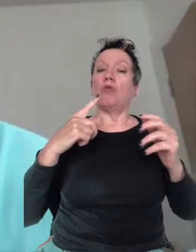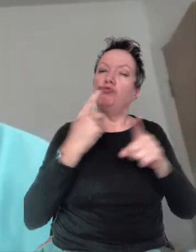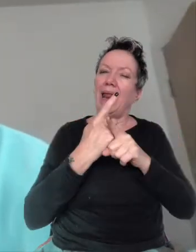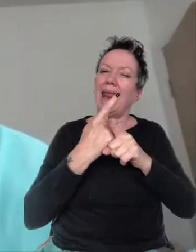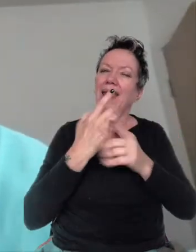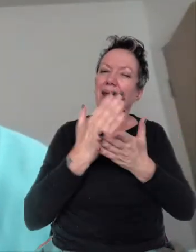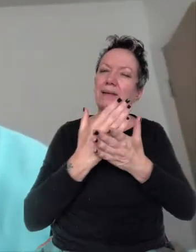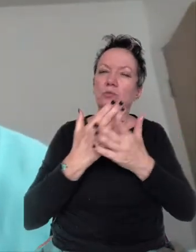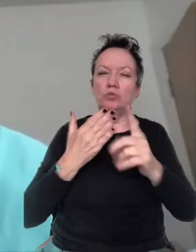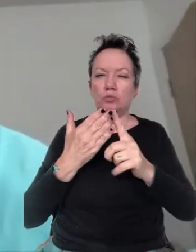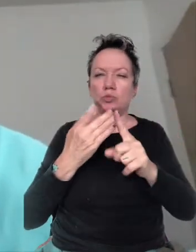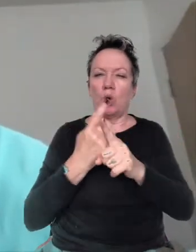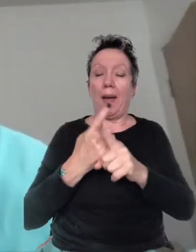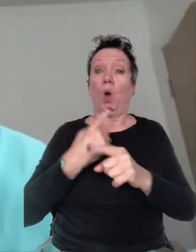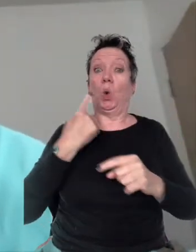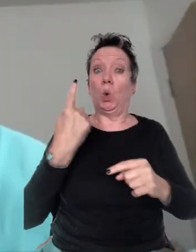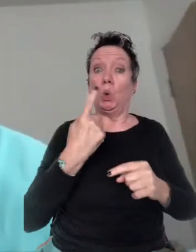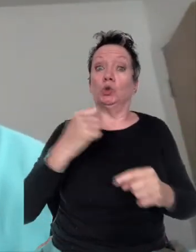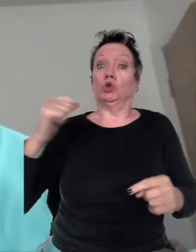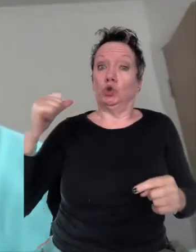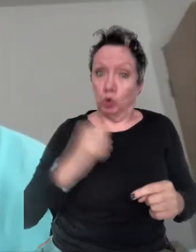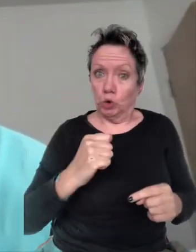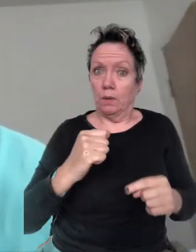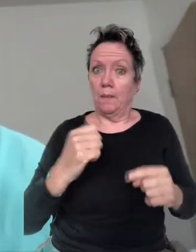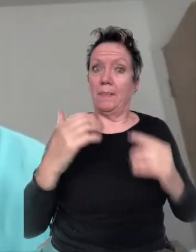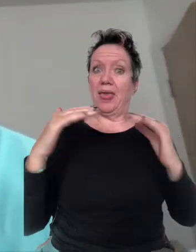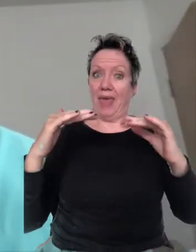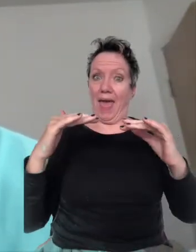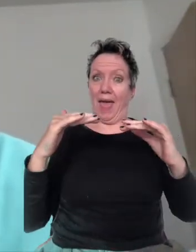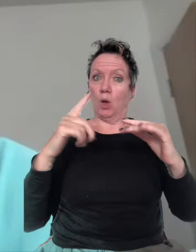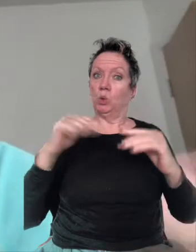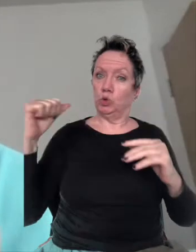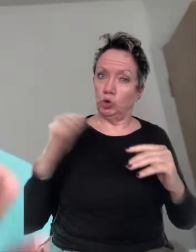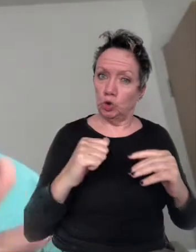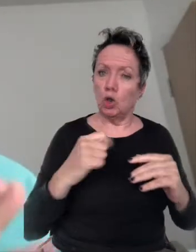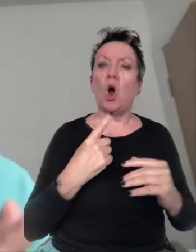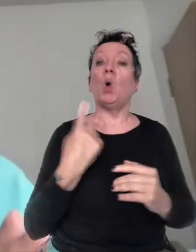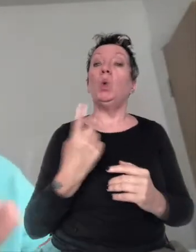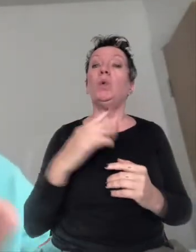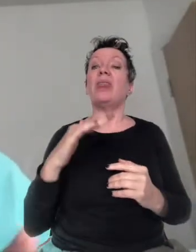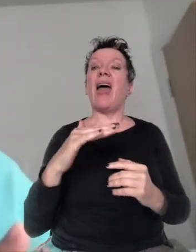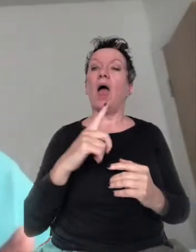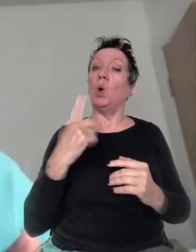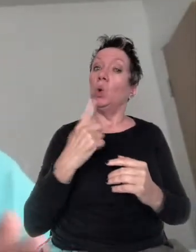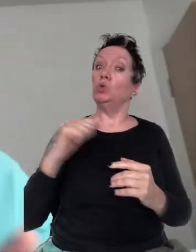And, um, we talked, um, obviously a lot about, um, the black lives